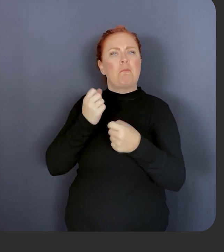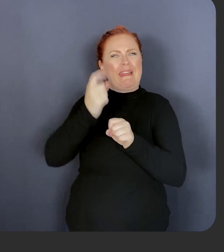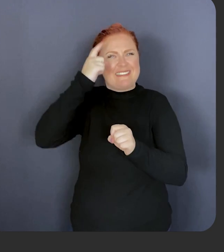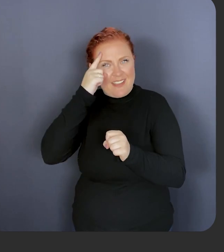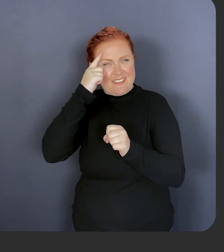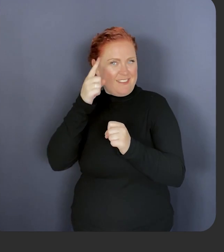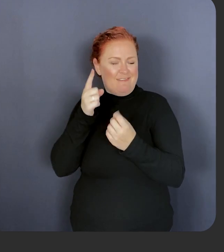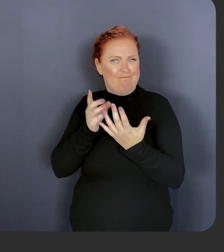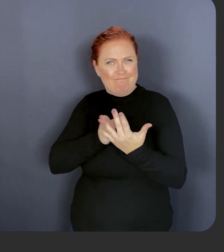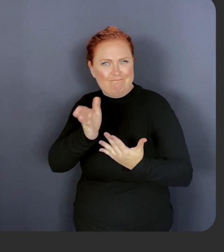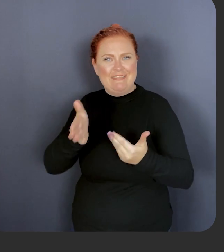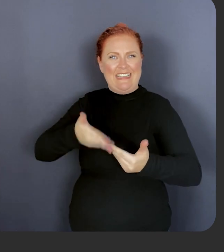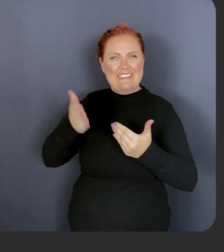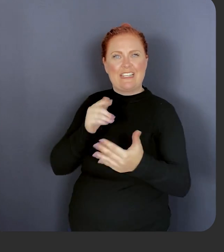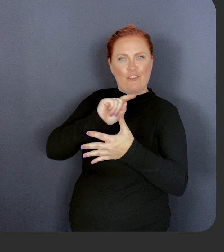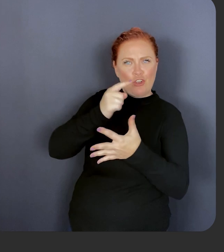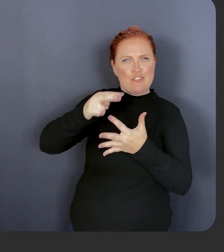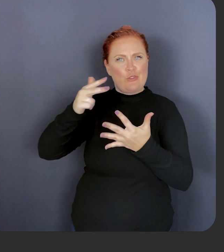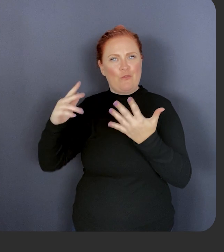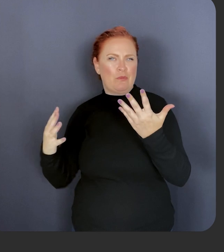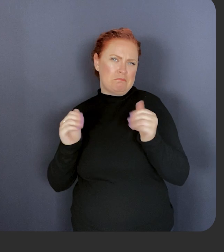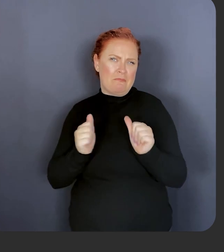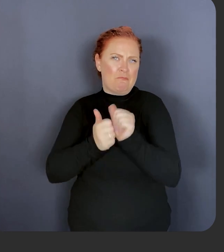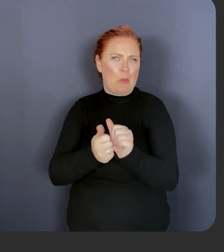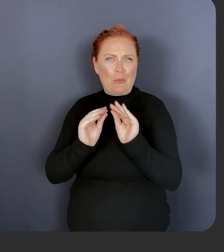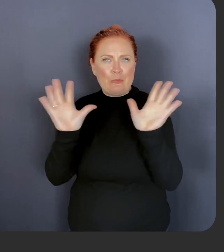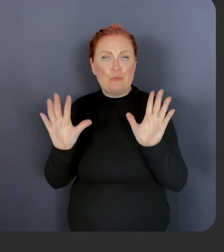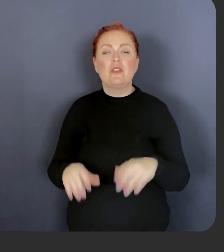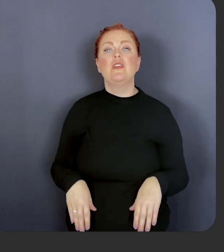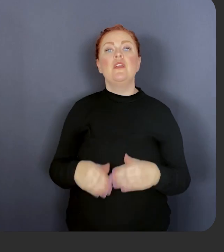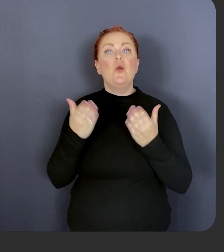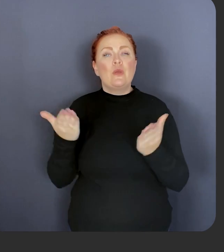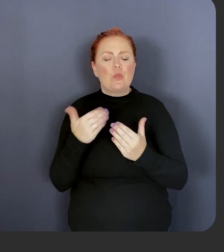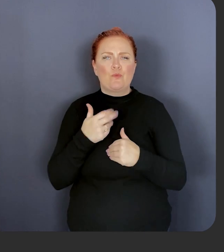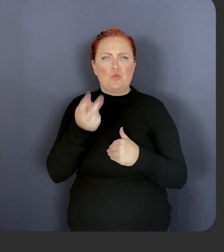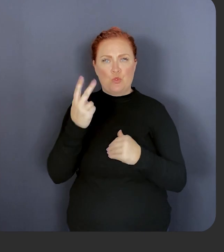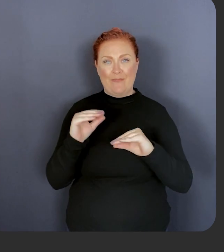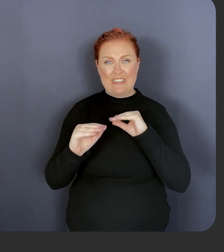navigating the web with effective use of the keyboard. So here we have two things that we're going to fix.